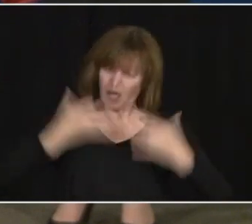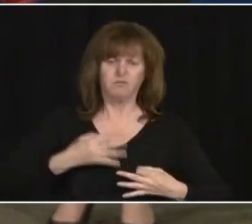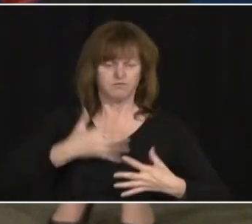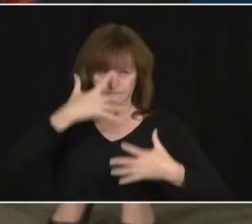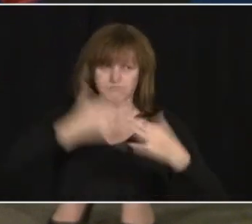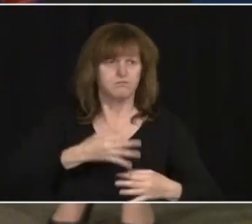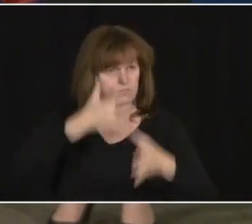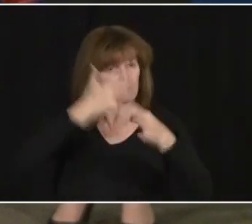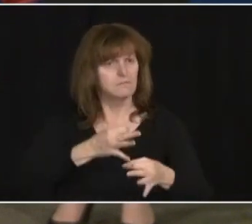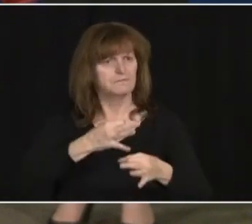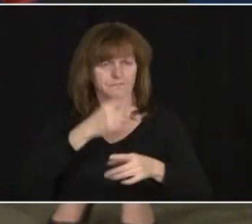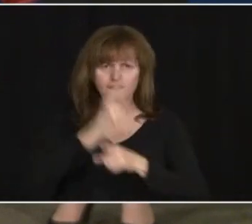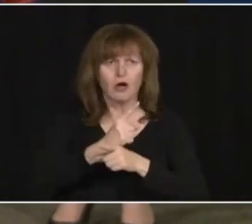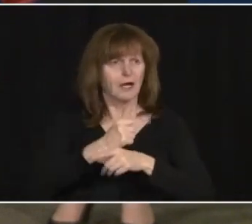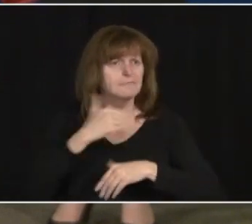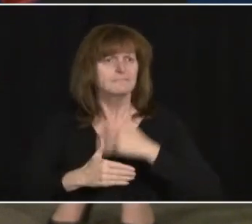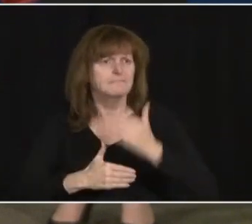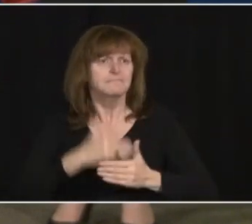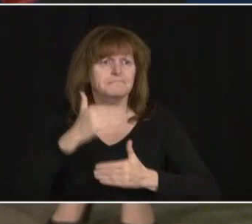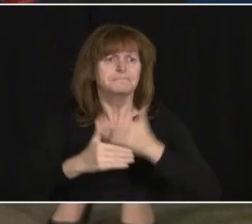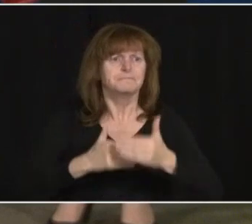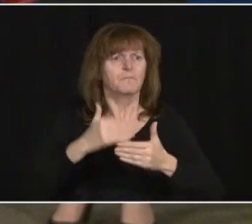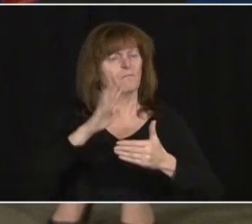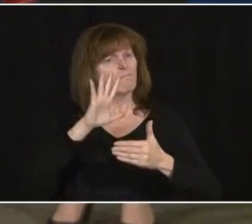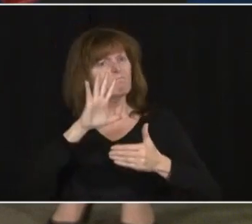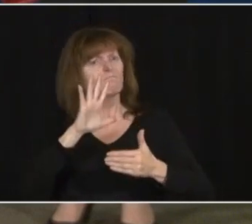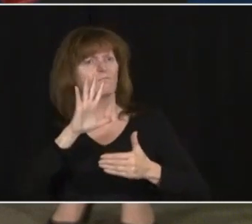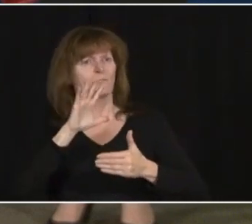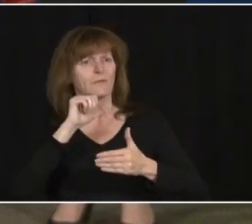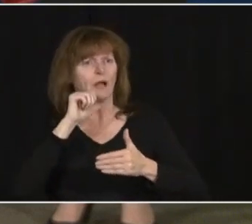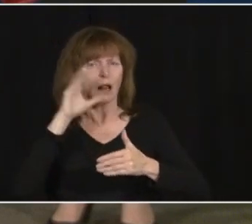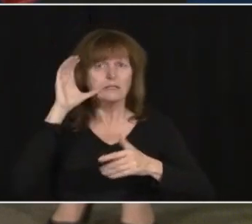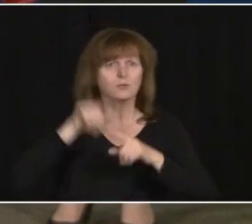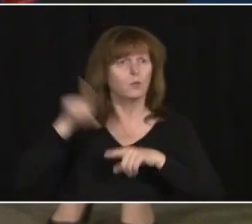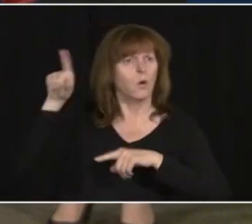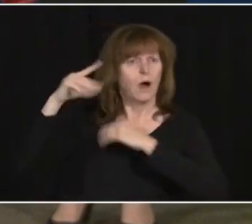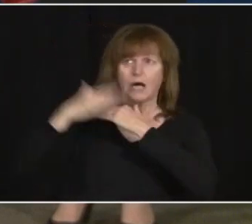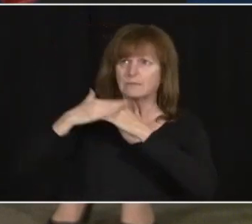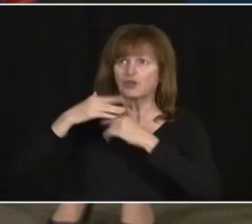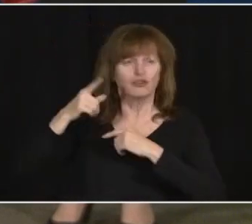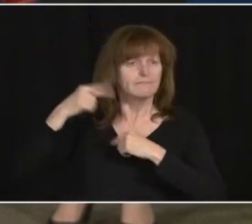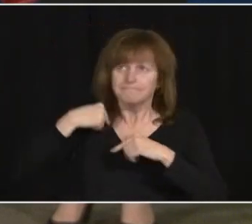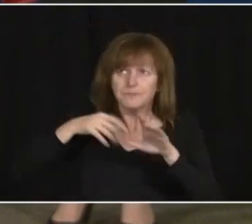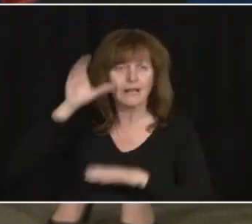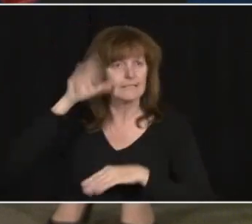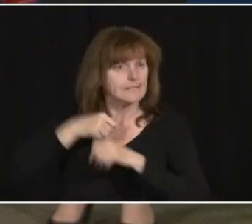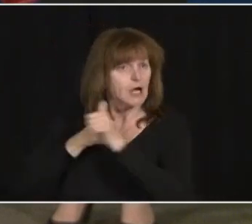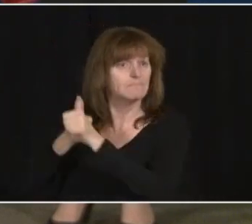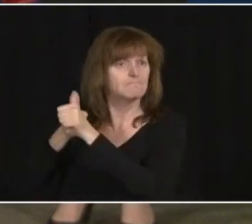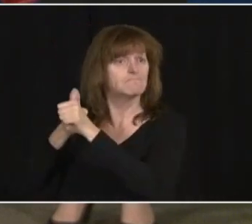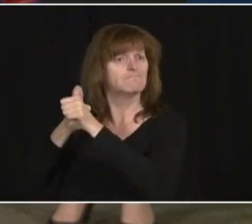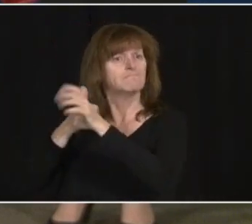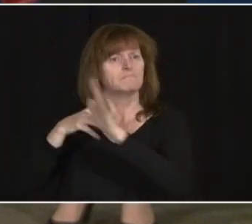to the experts and things to our collective X efforts, things to all of you, we have so far